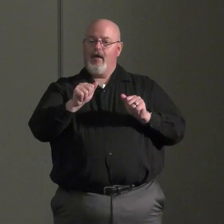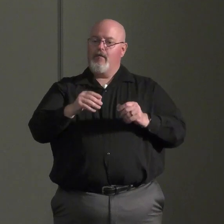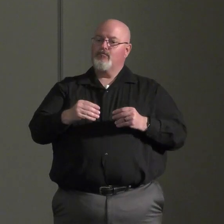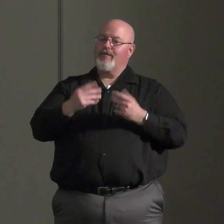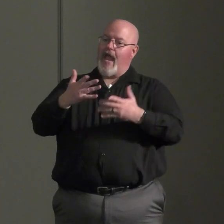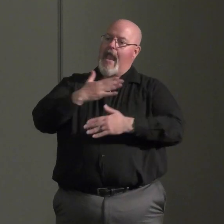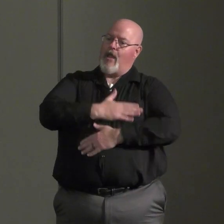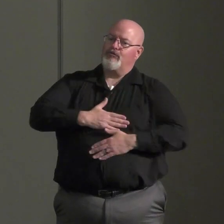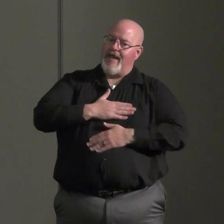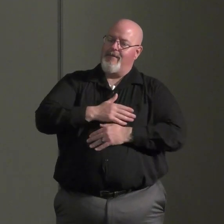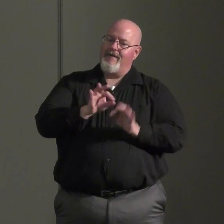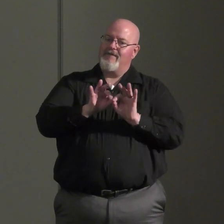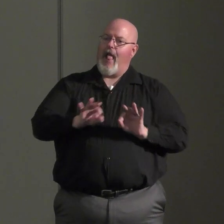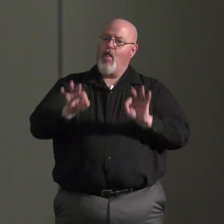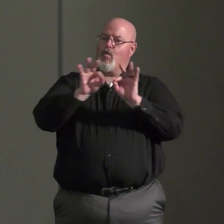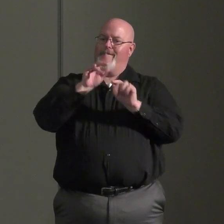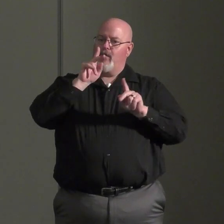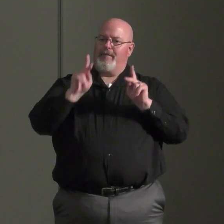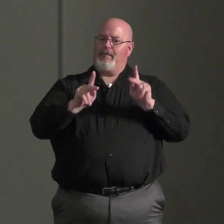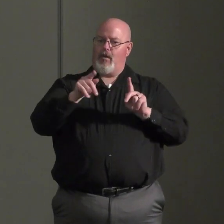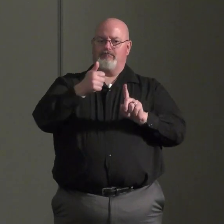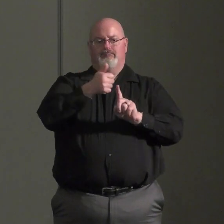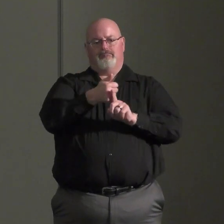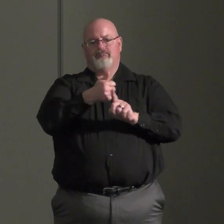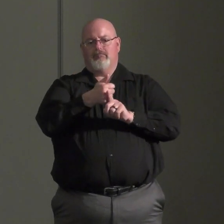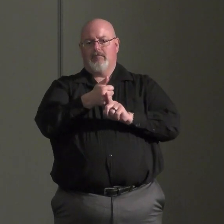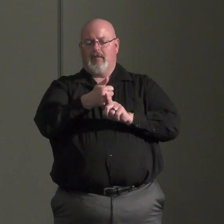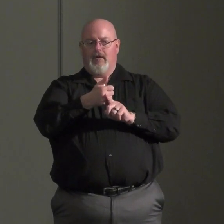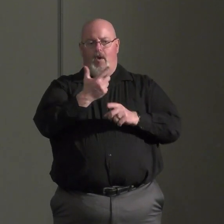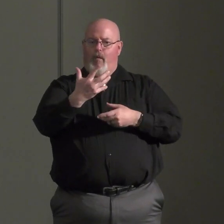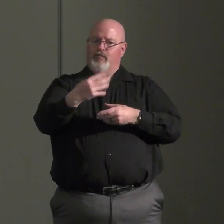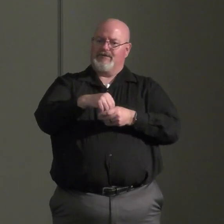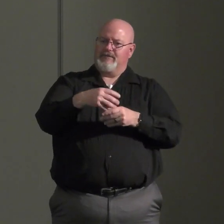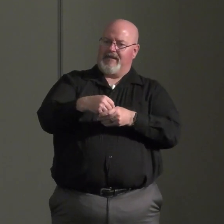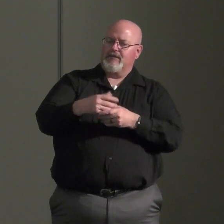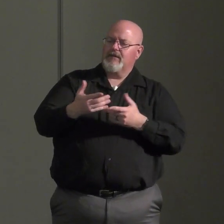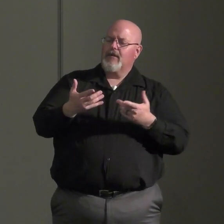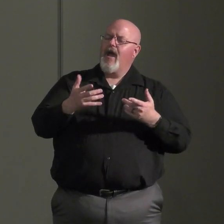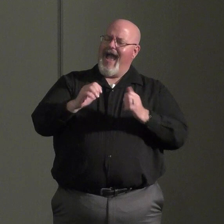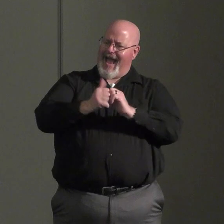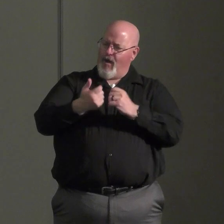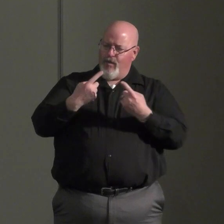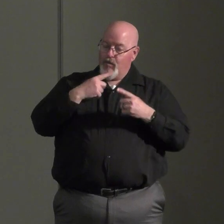value for the individuals who are participating. How does that work? You start with a market